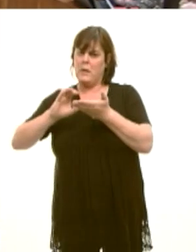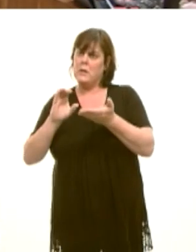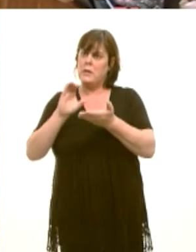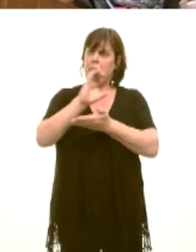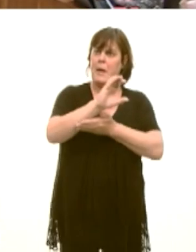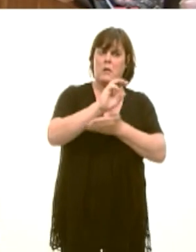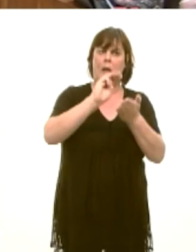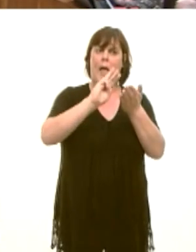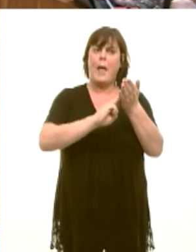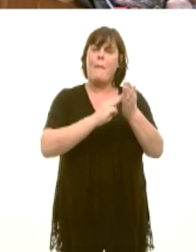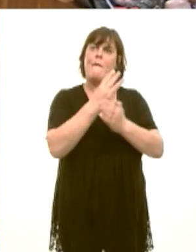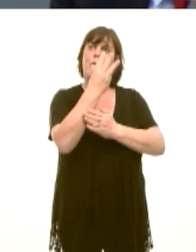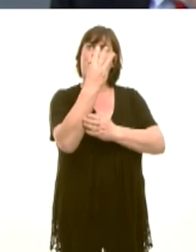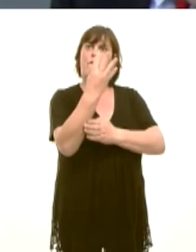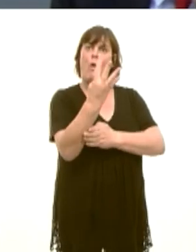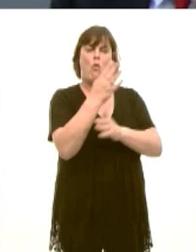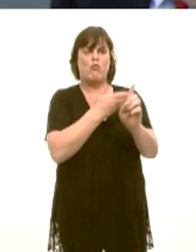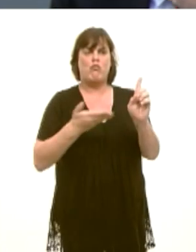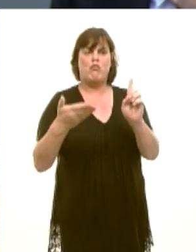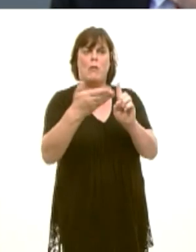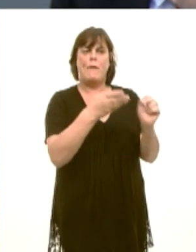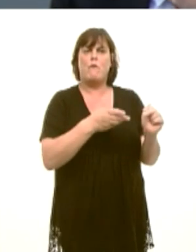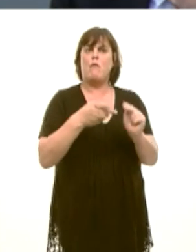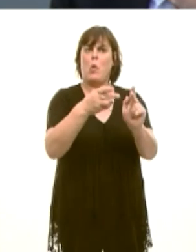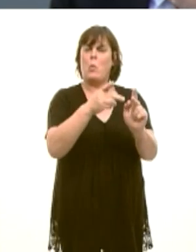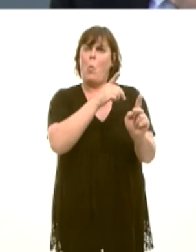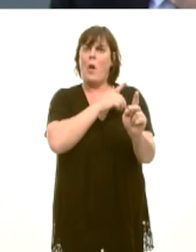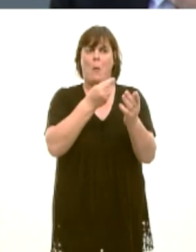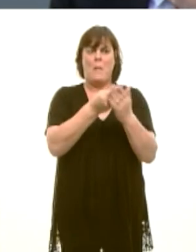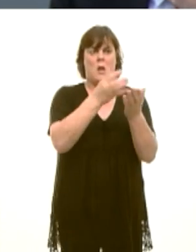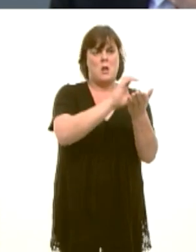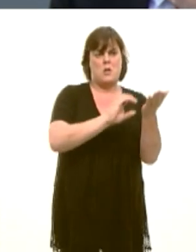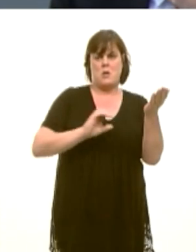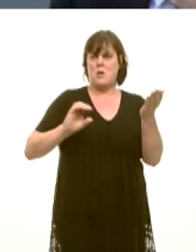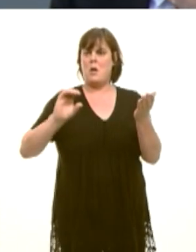relief road would be, indeed, to double the number of social houses available, putting